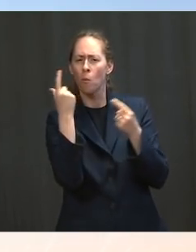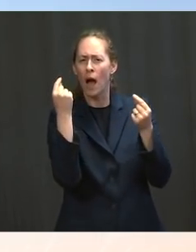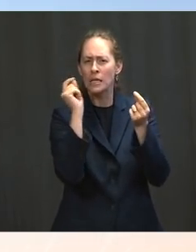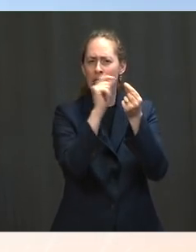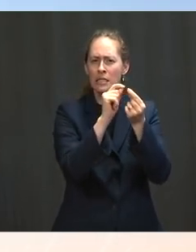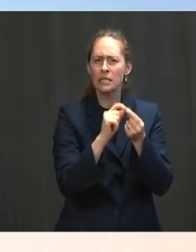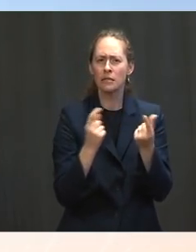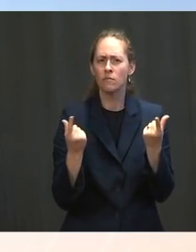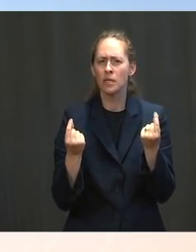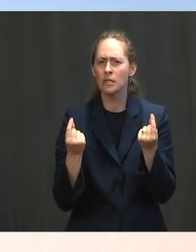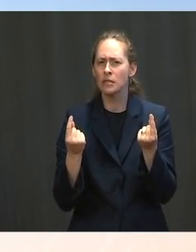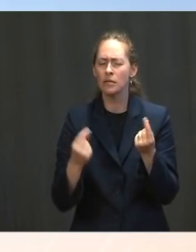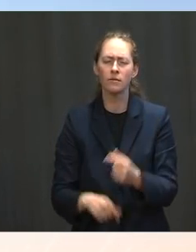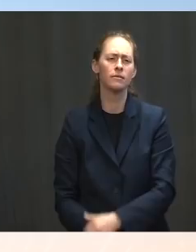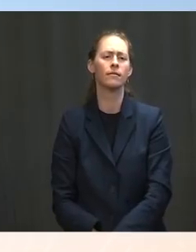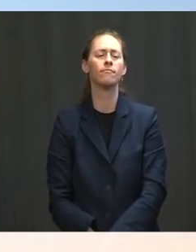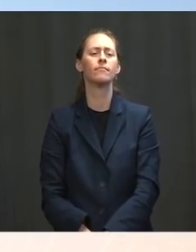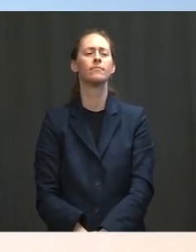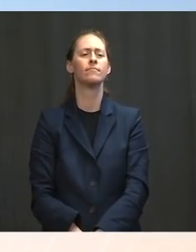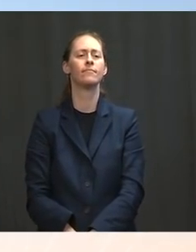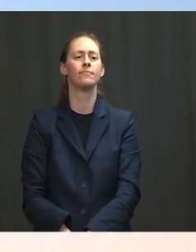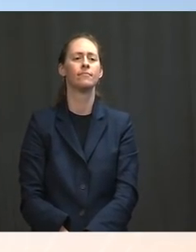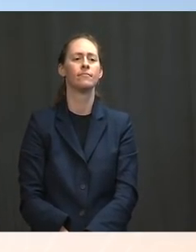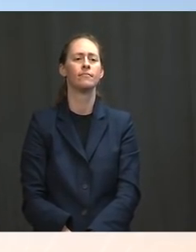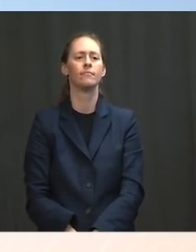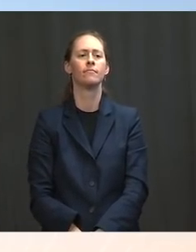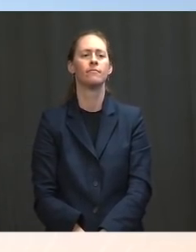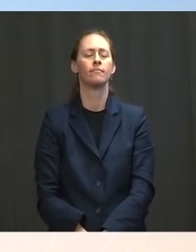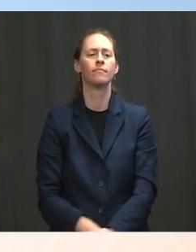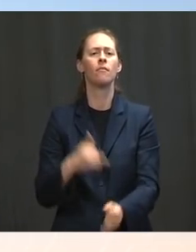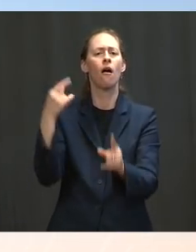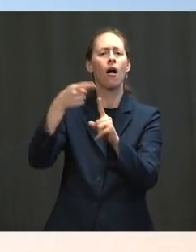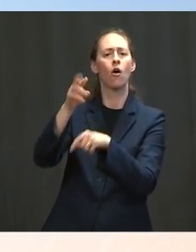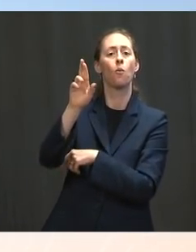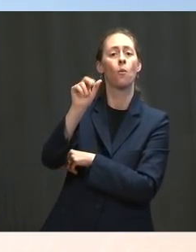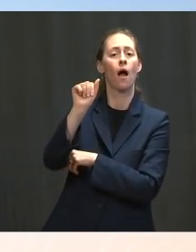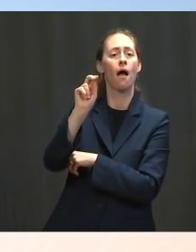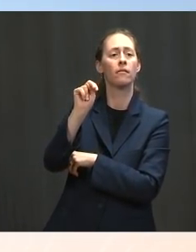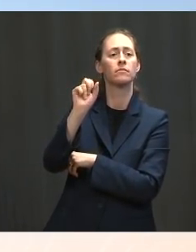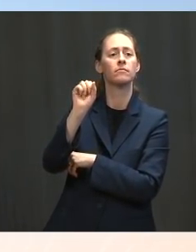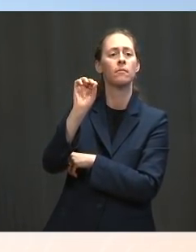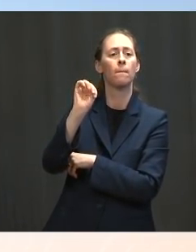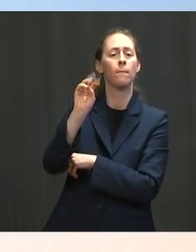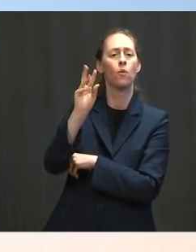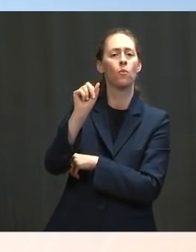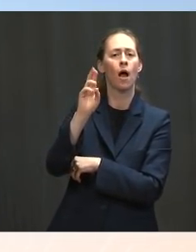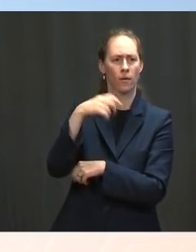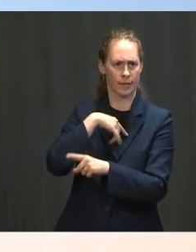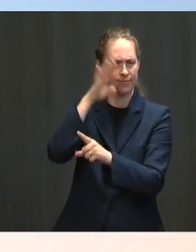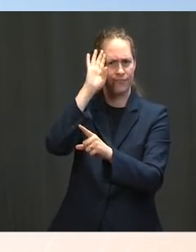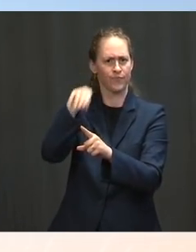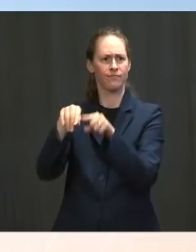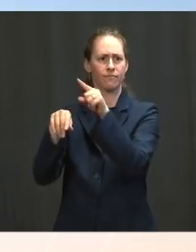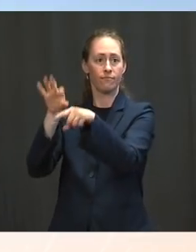And then, on the ransomware, the FBI has basically told companies not to pay ransomware.